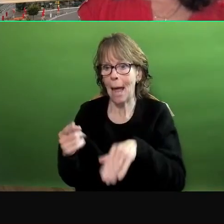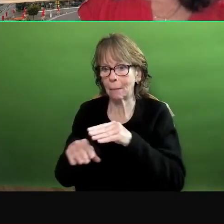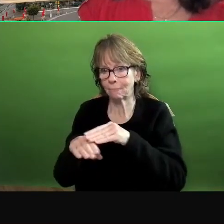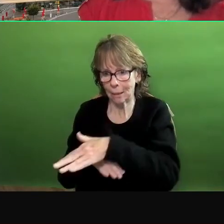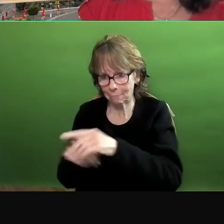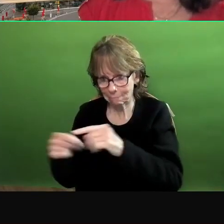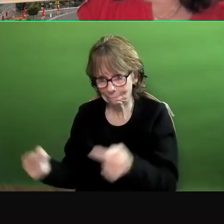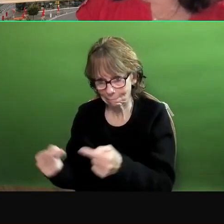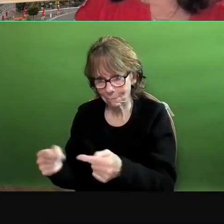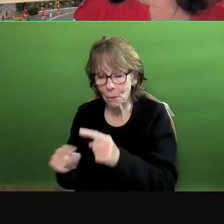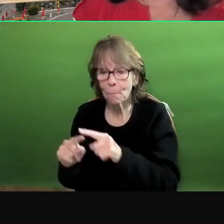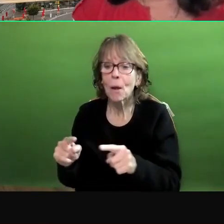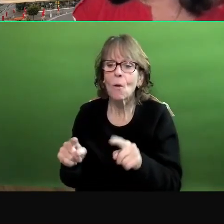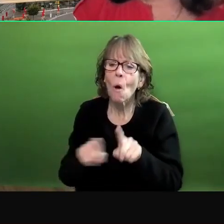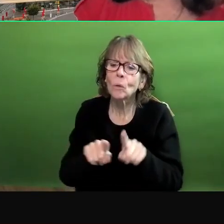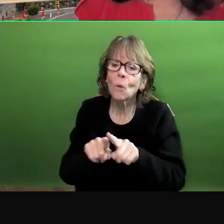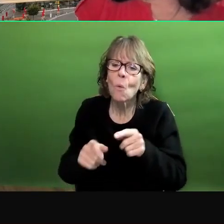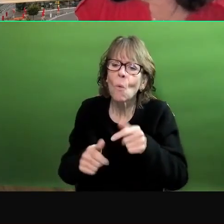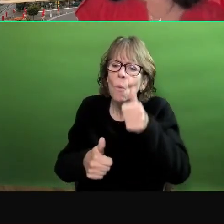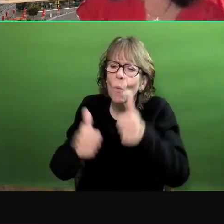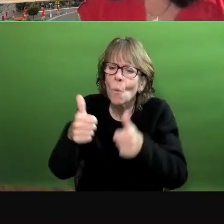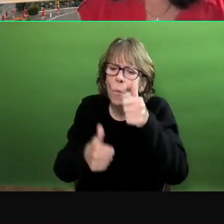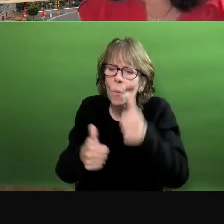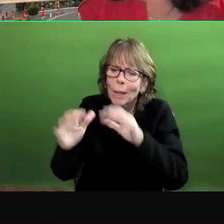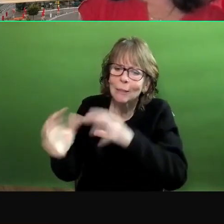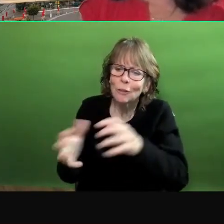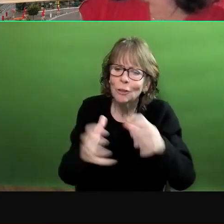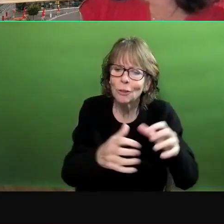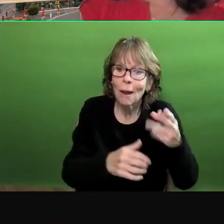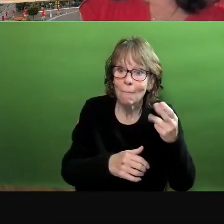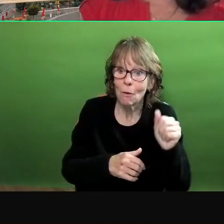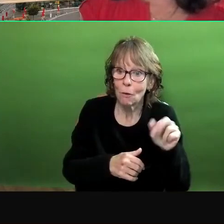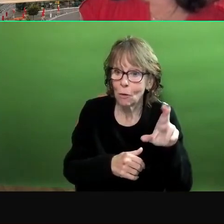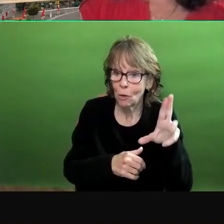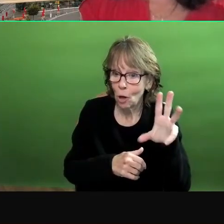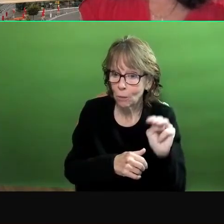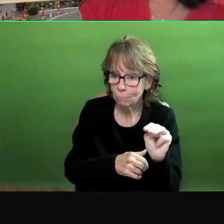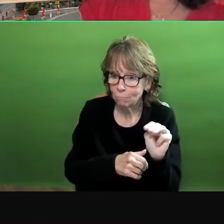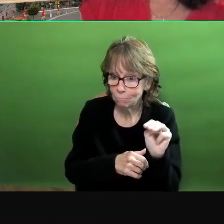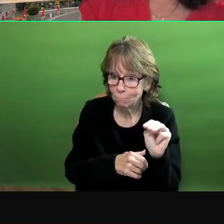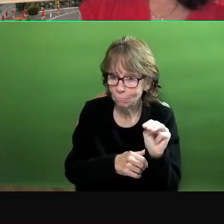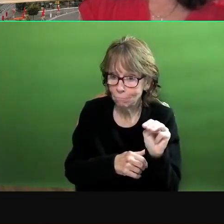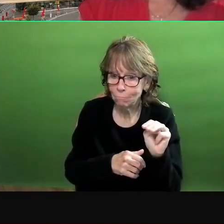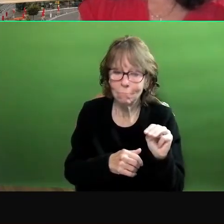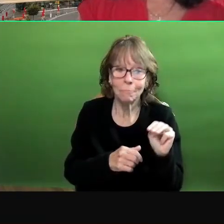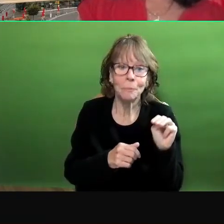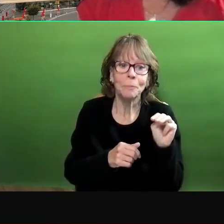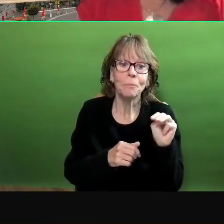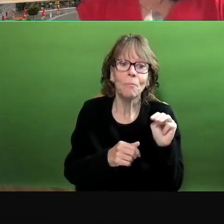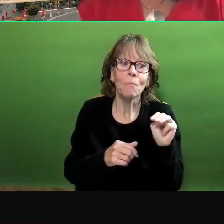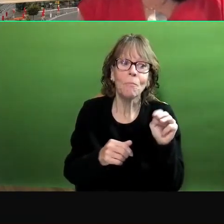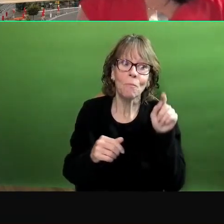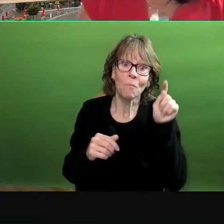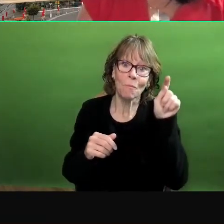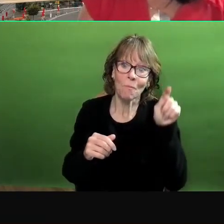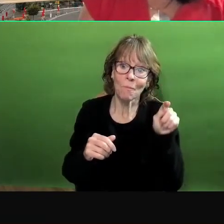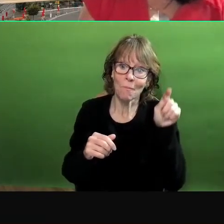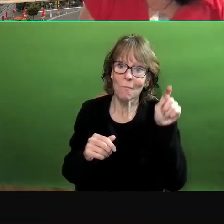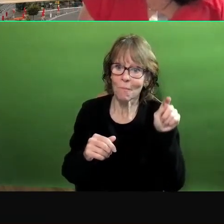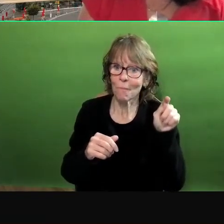type of harm that can be caused. We have been working on recently